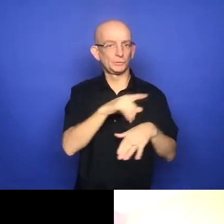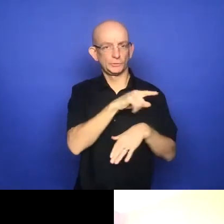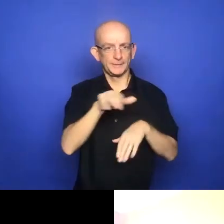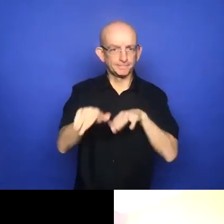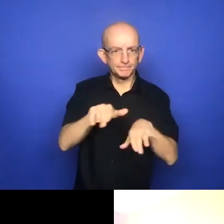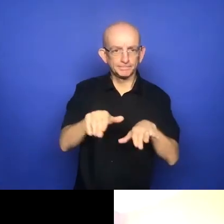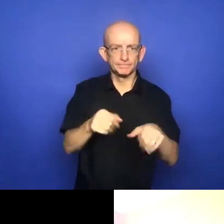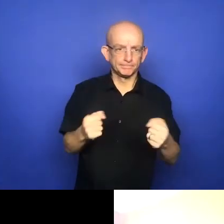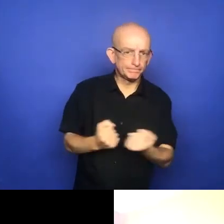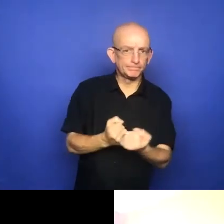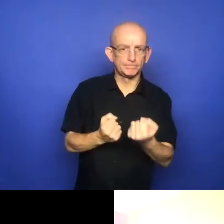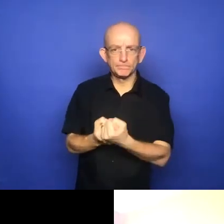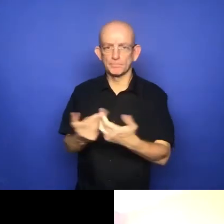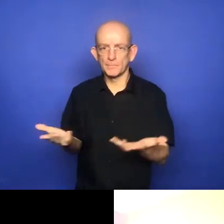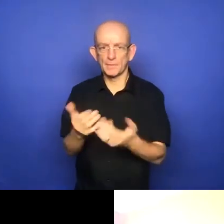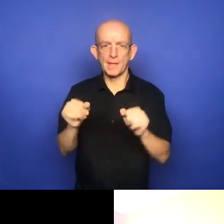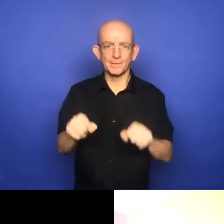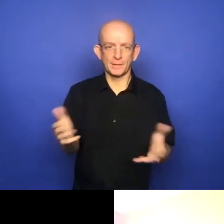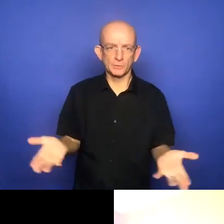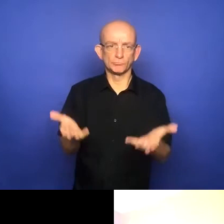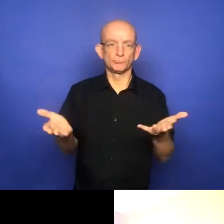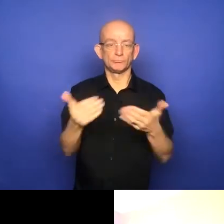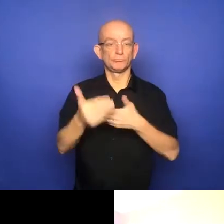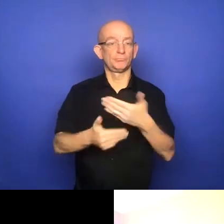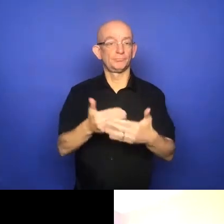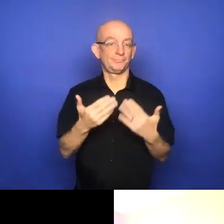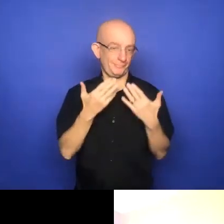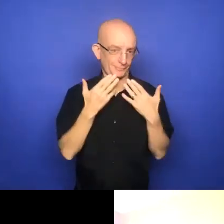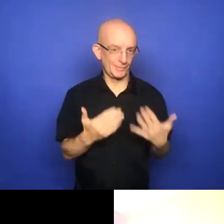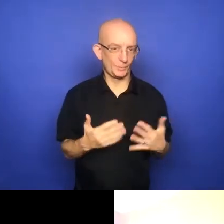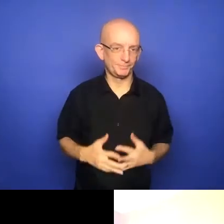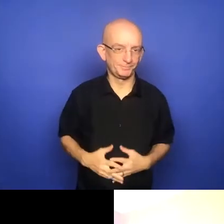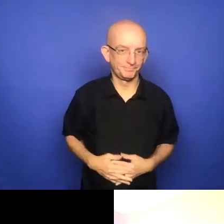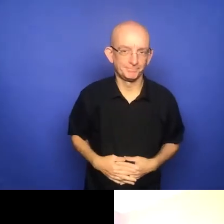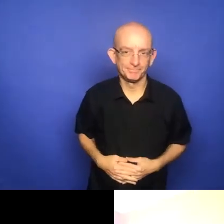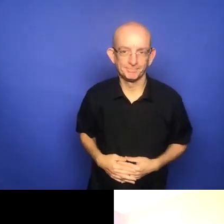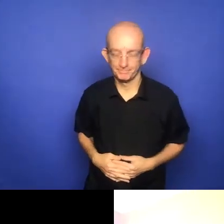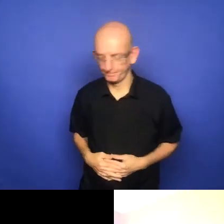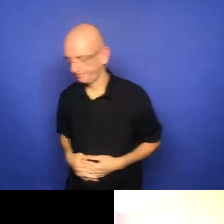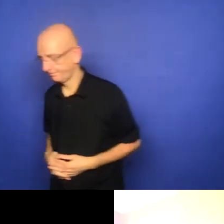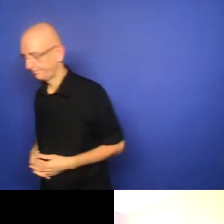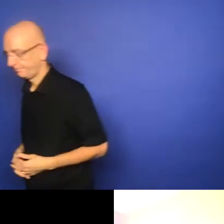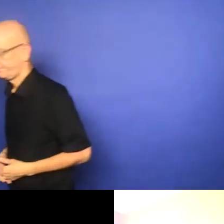of these capacity building processes. Thank you.